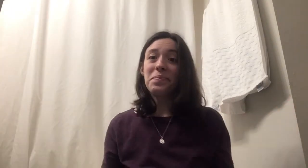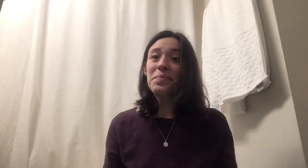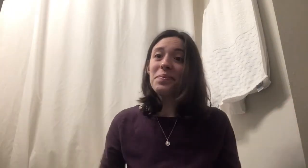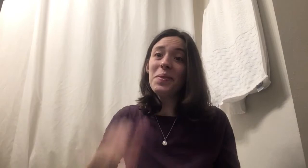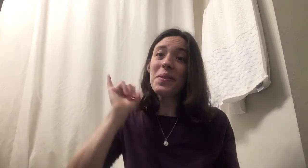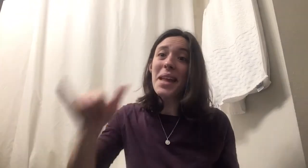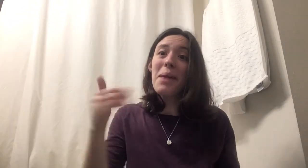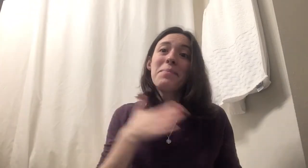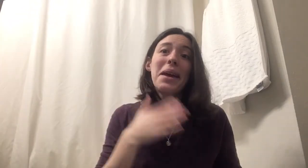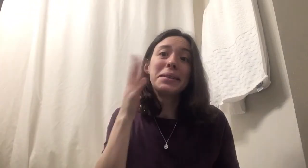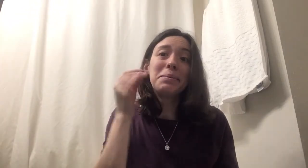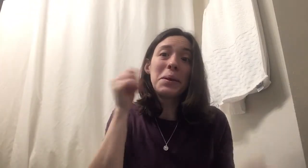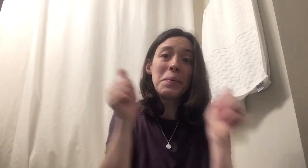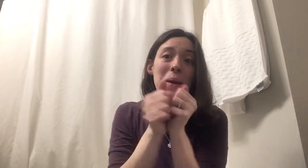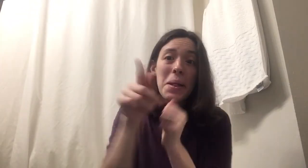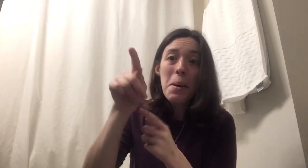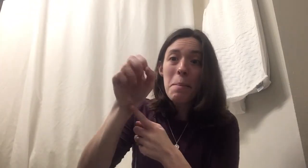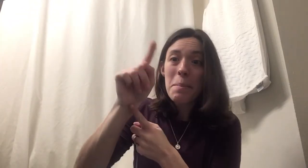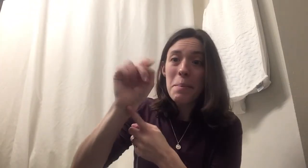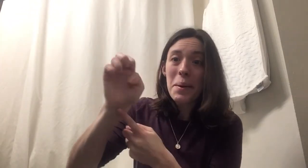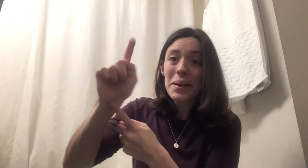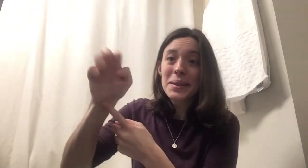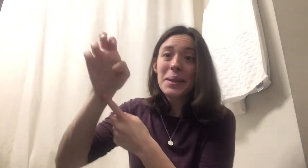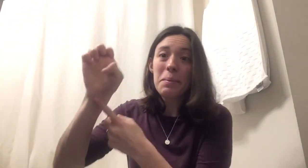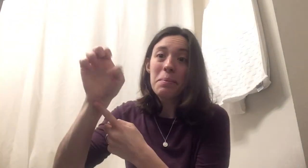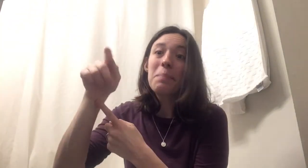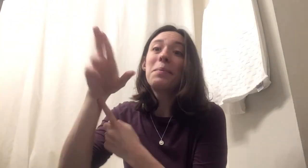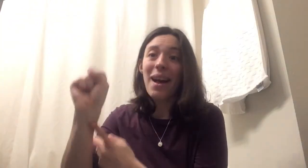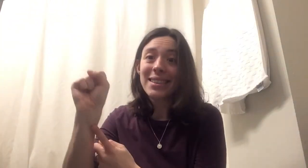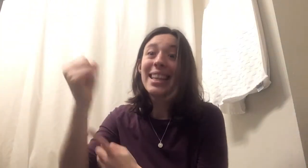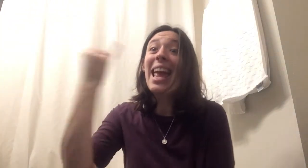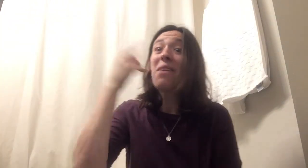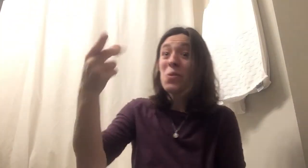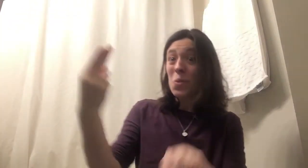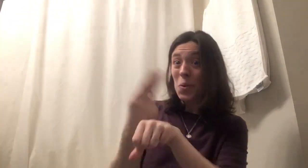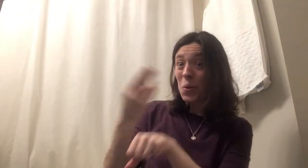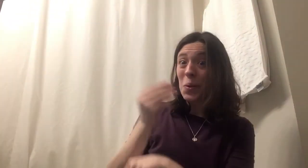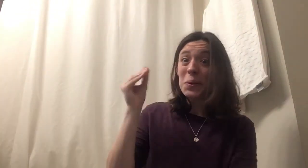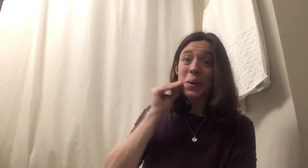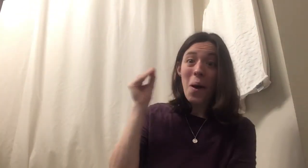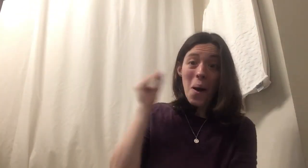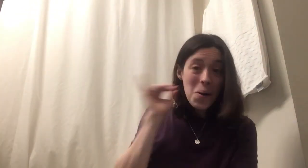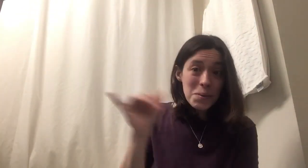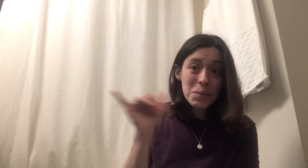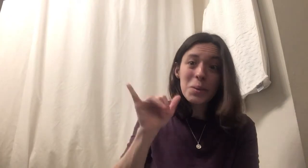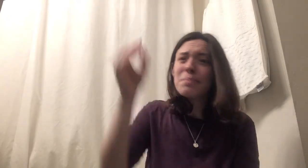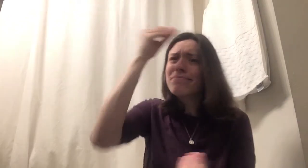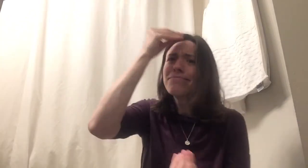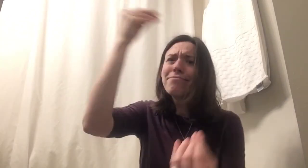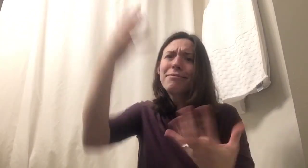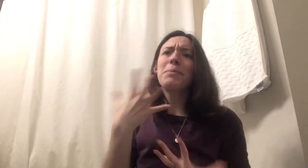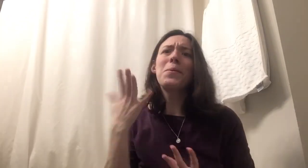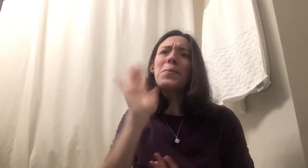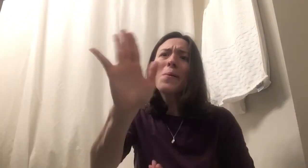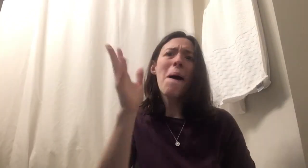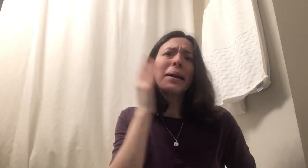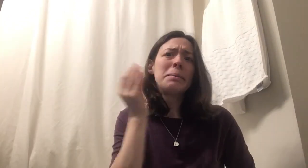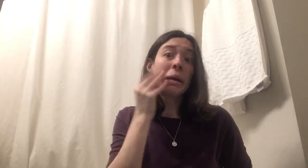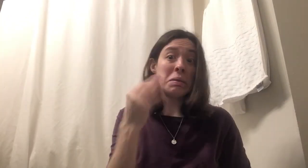So that's my experience with the Potette Plus. If you have it at home too, let me know your experience!